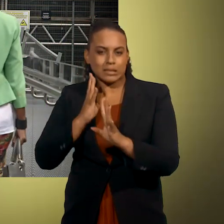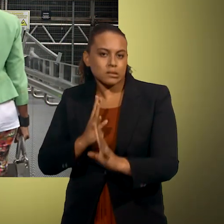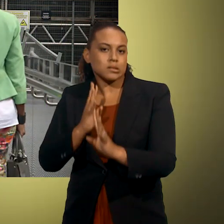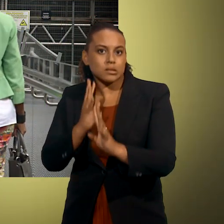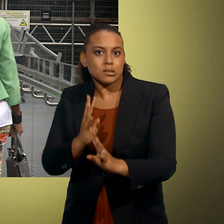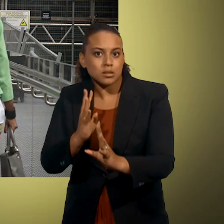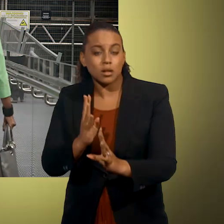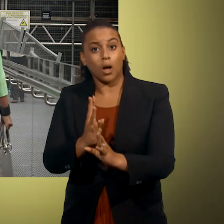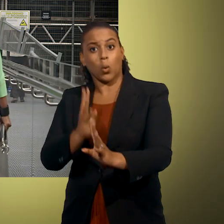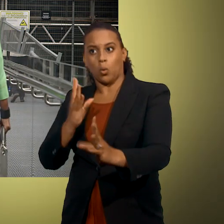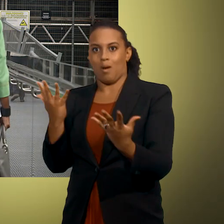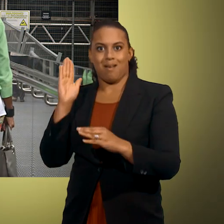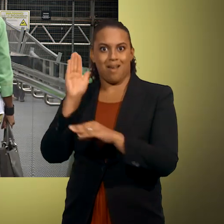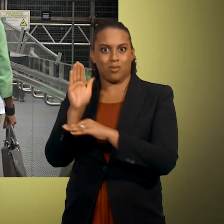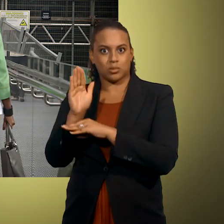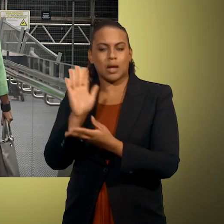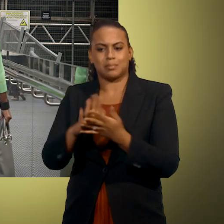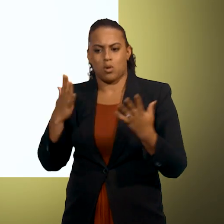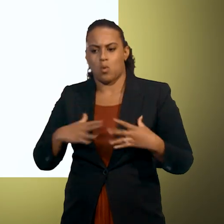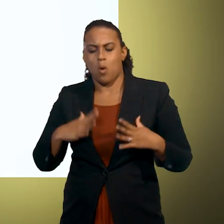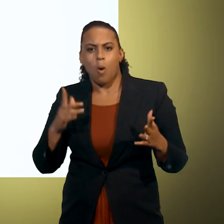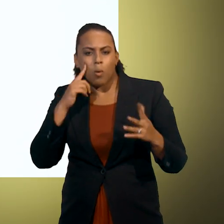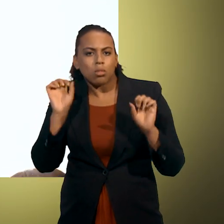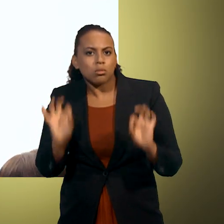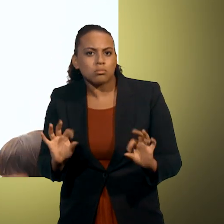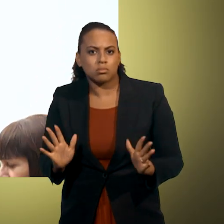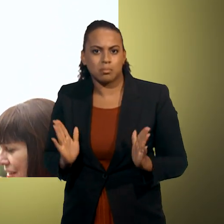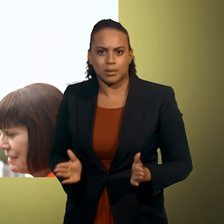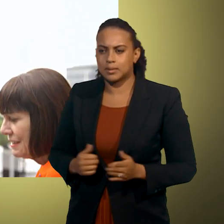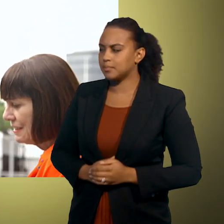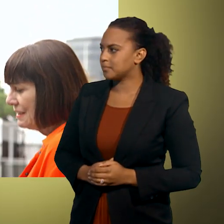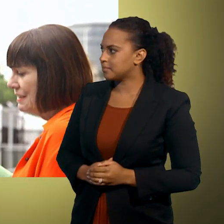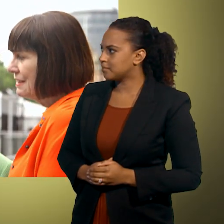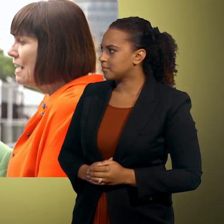You may have to queue outside for a while so ensure you have suitable clothing.